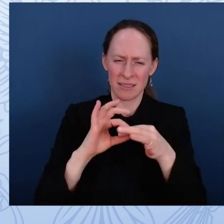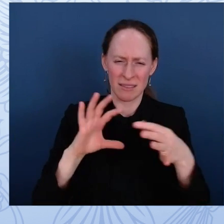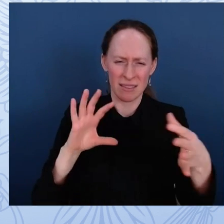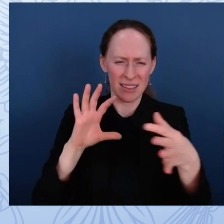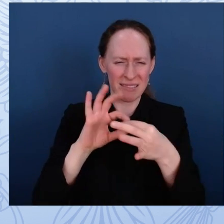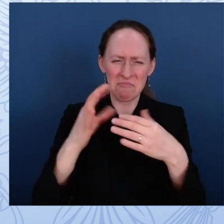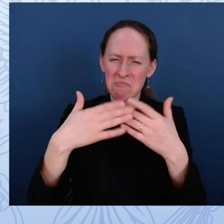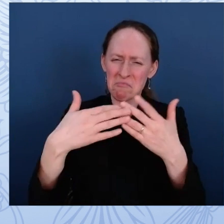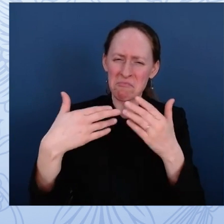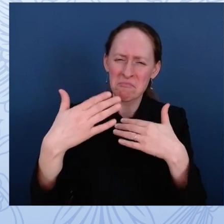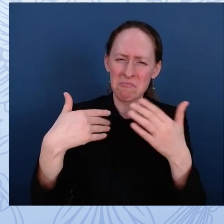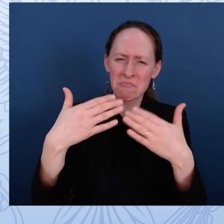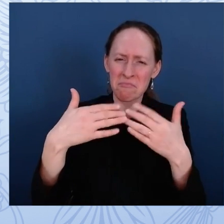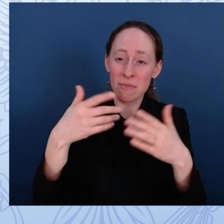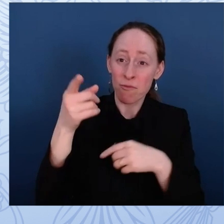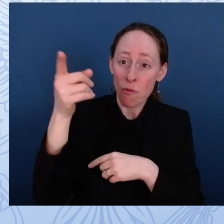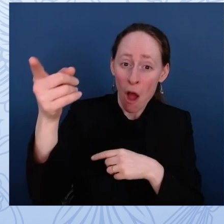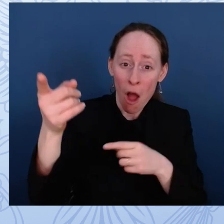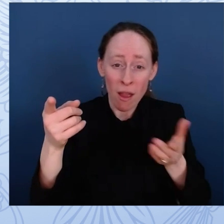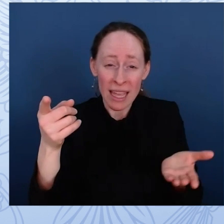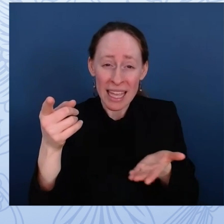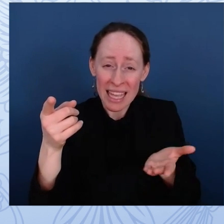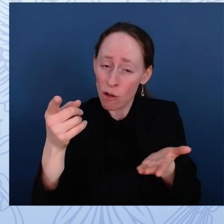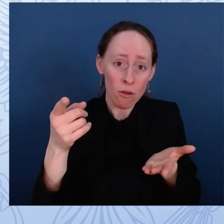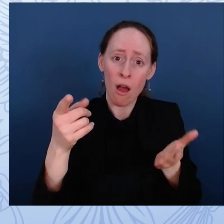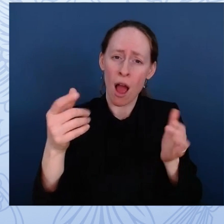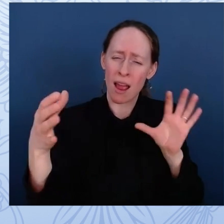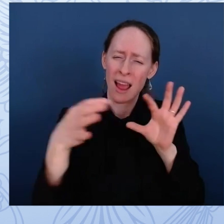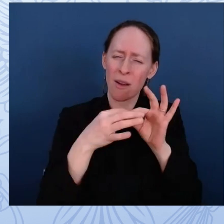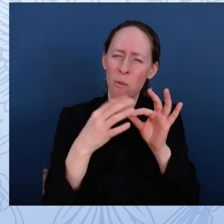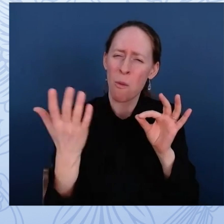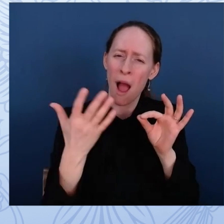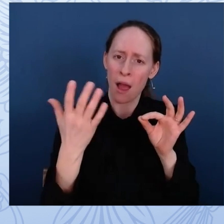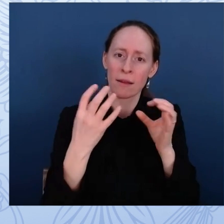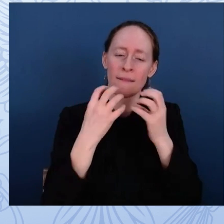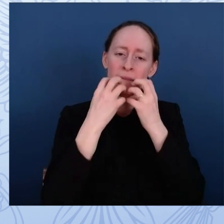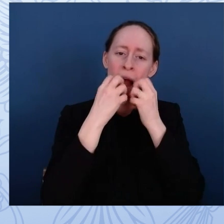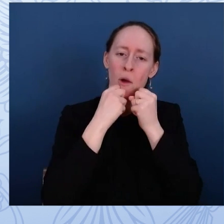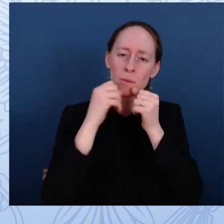as we celebrate the flourishing friendship between the United States and Japan.